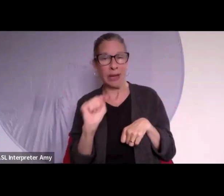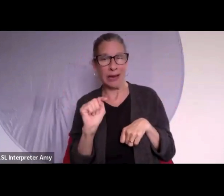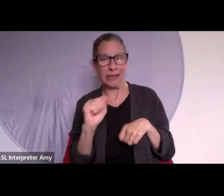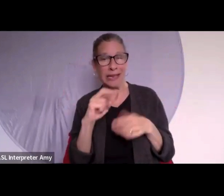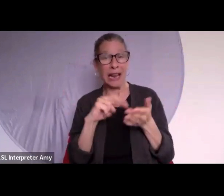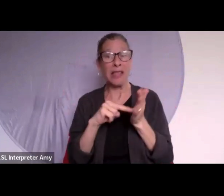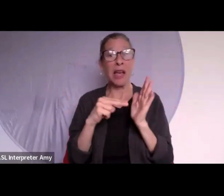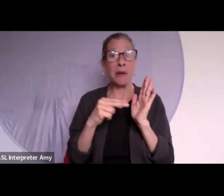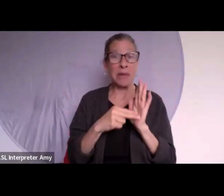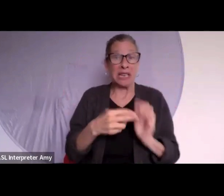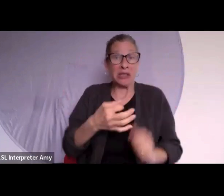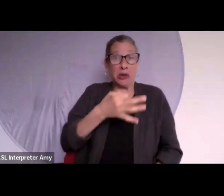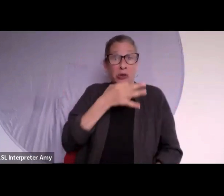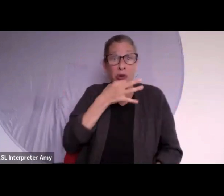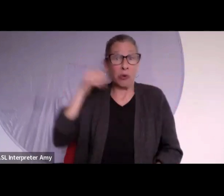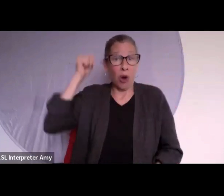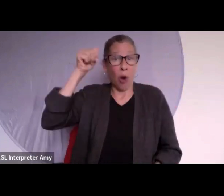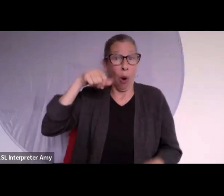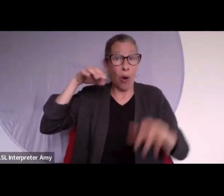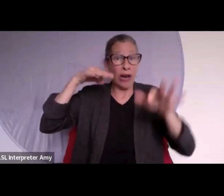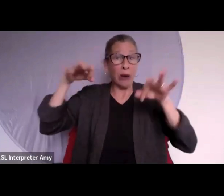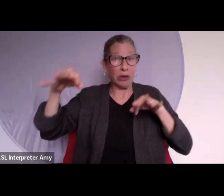audio description, be something that's done through computers,